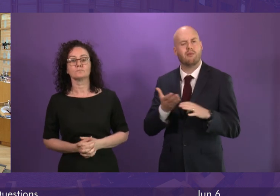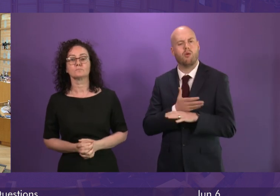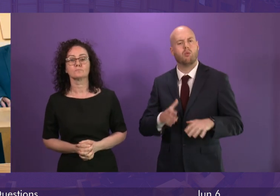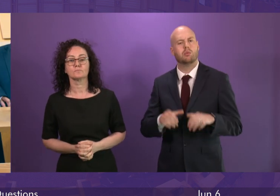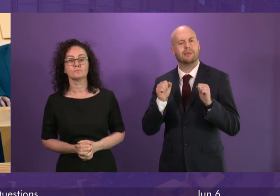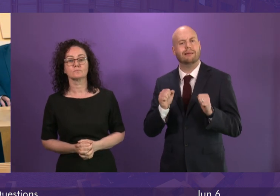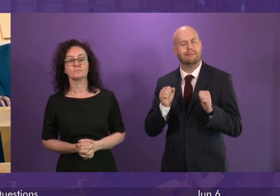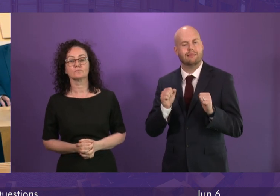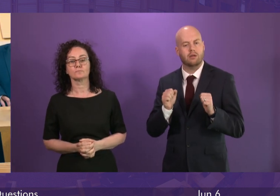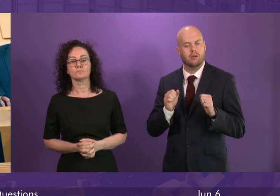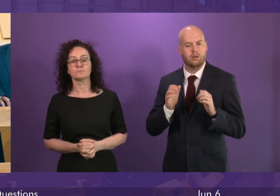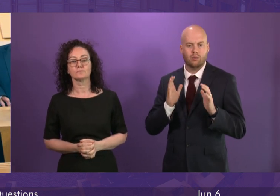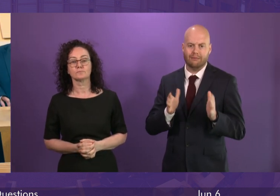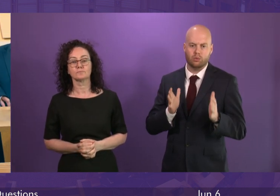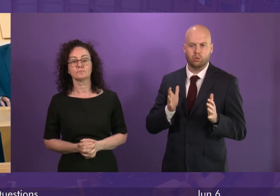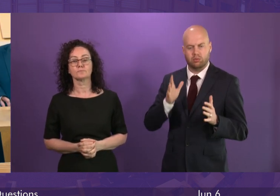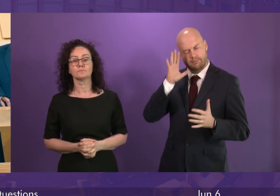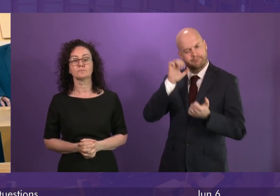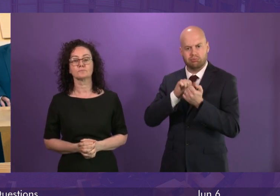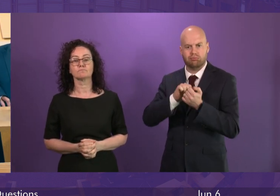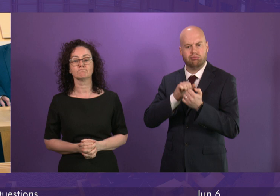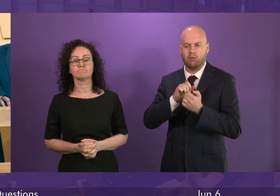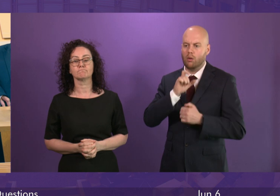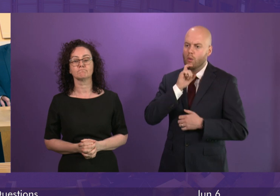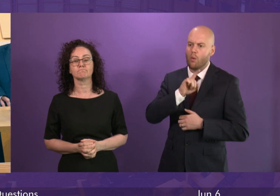the bravery of, and the sacrifice that was made by, the service personnel who, 75 years